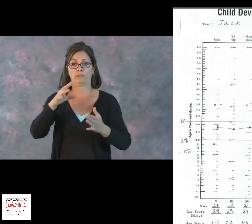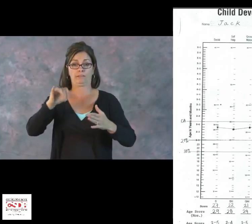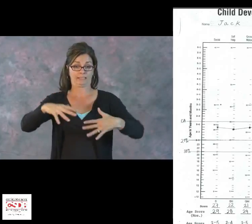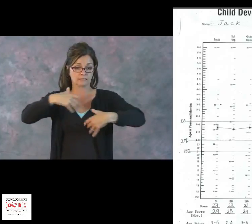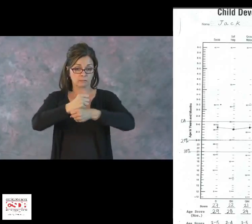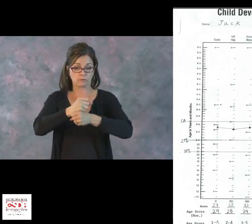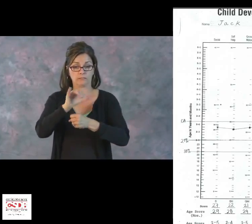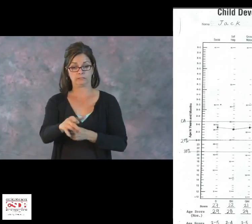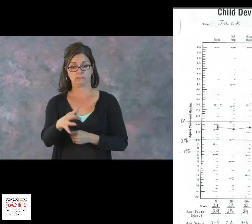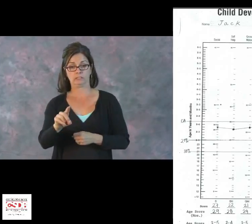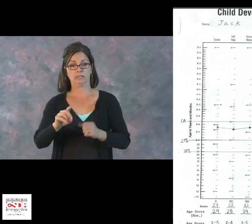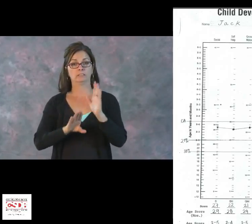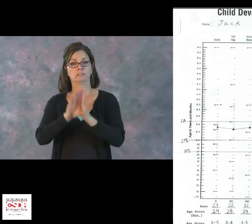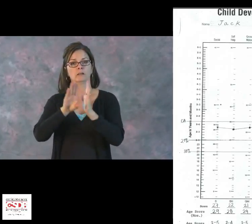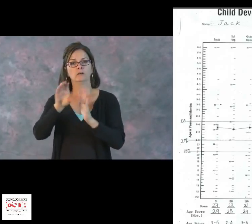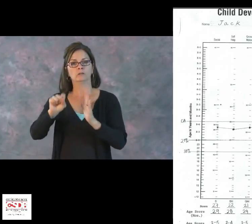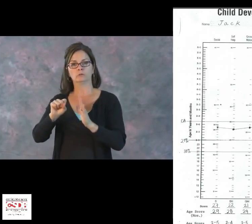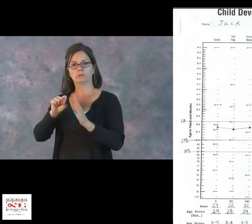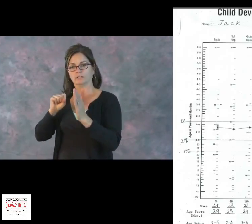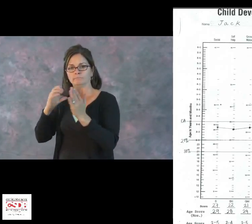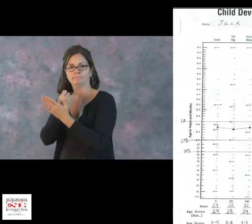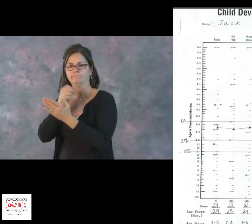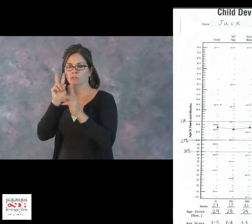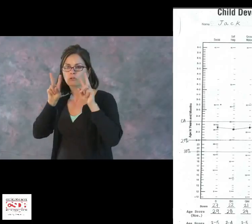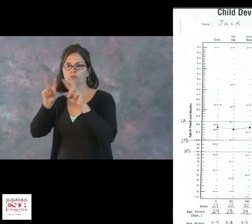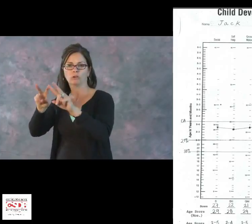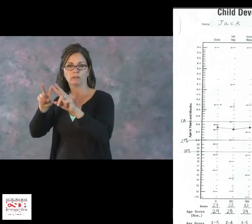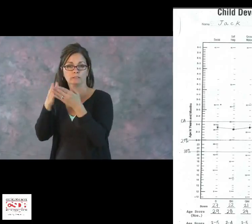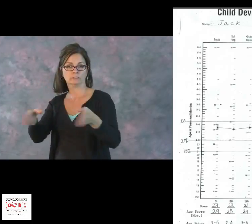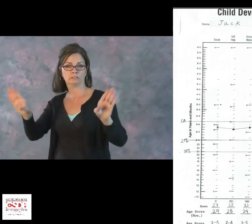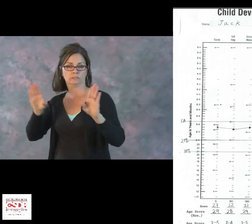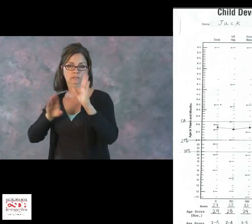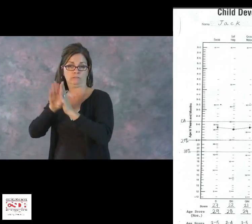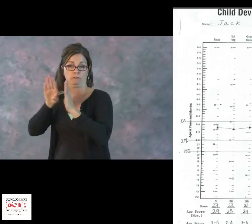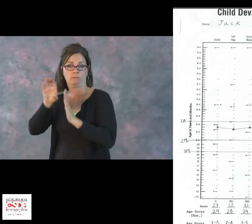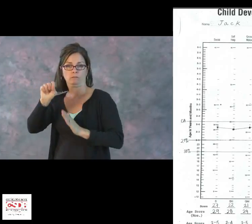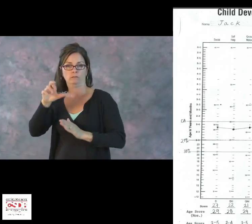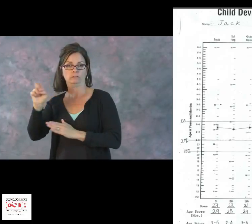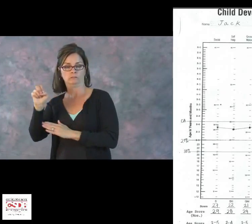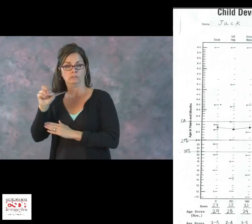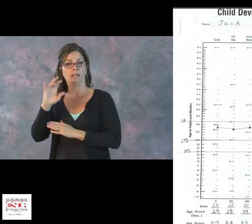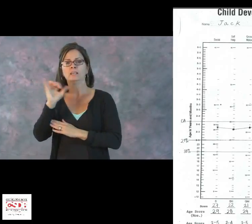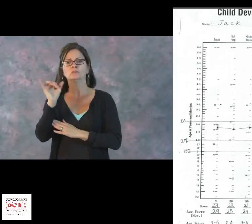you'd want to look at the General Developmental score. You can even see just visually that it does fall